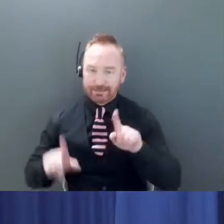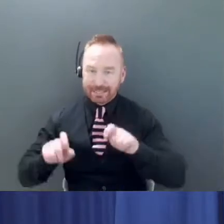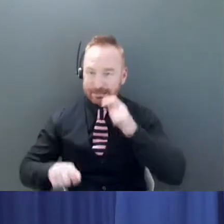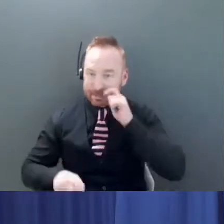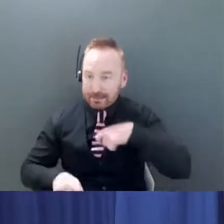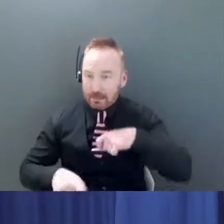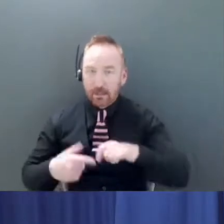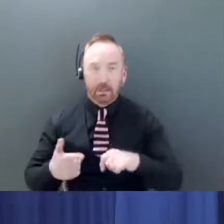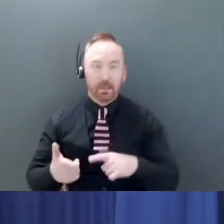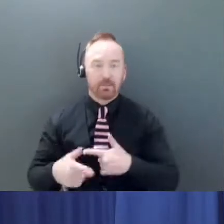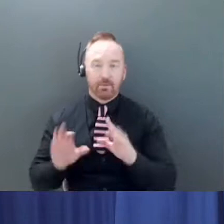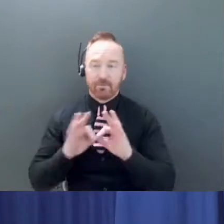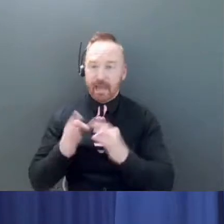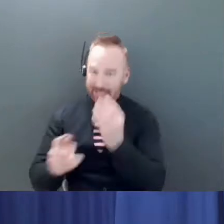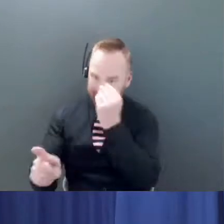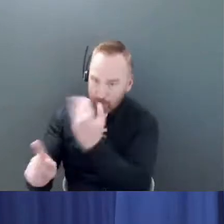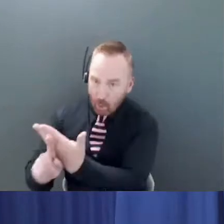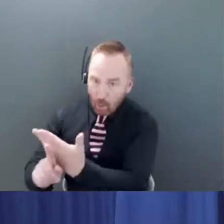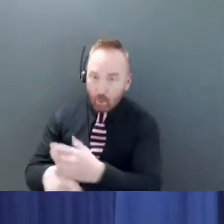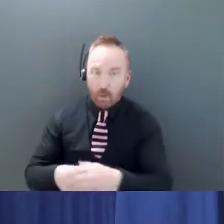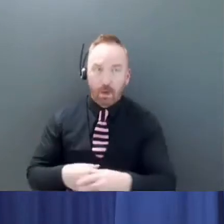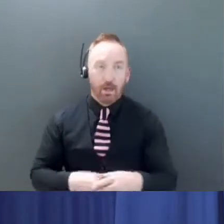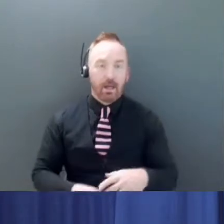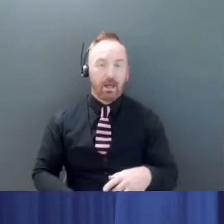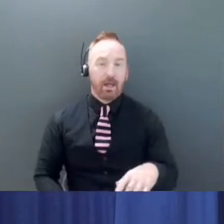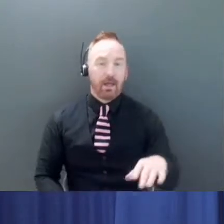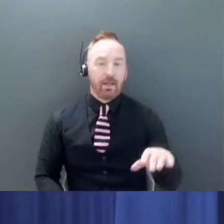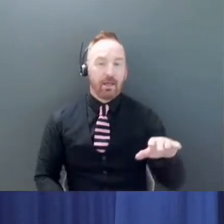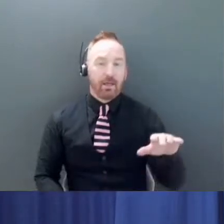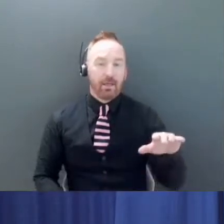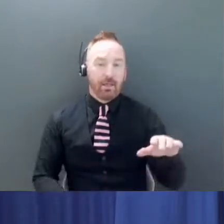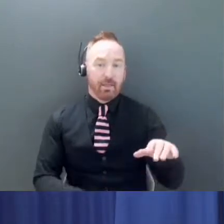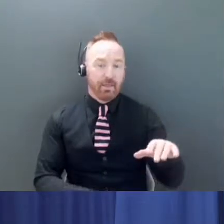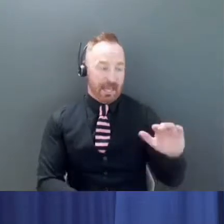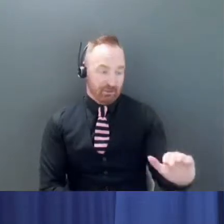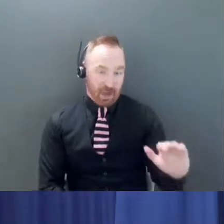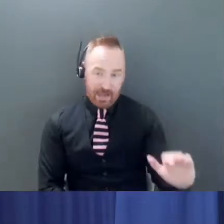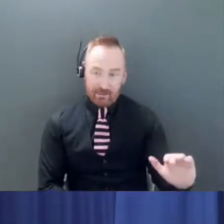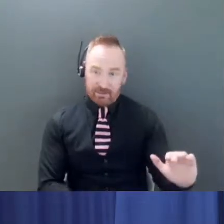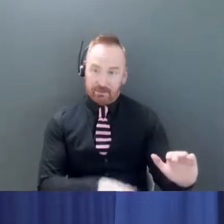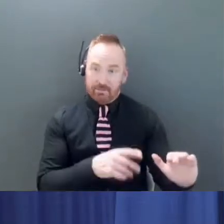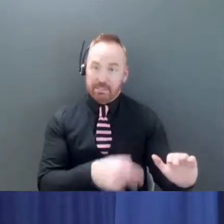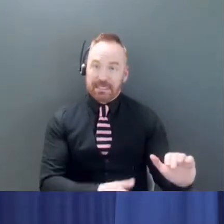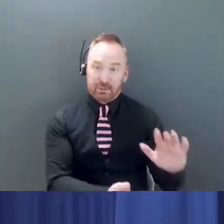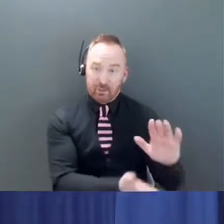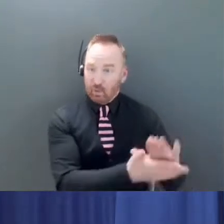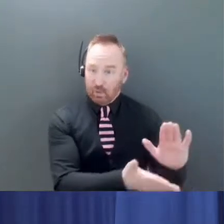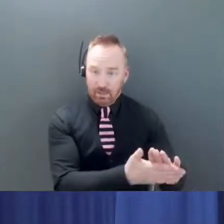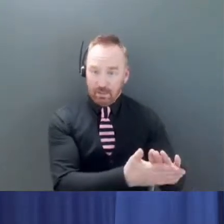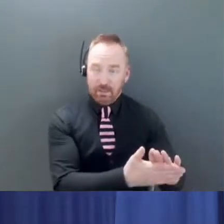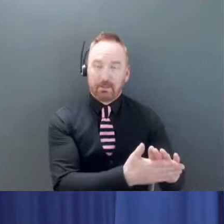for testing, notification of the families. Of course that children being pulled from school during the